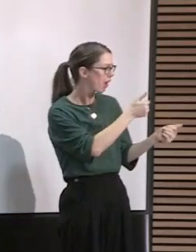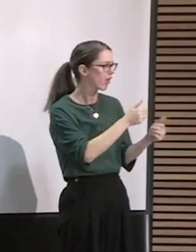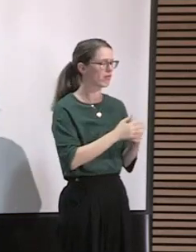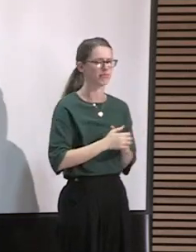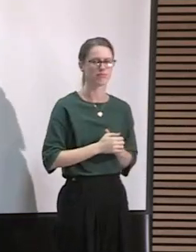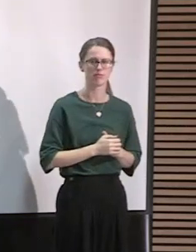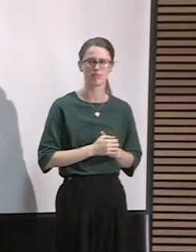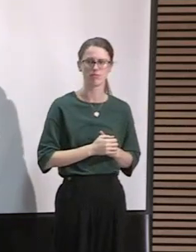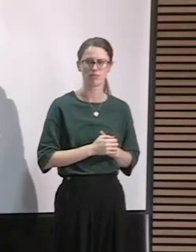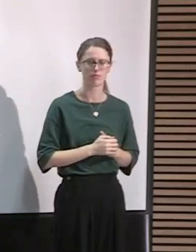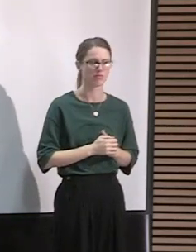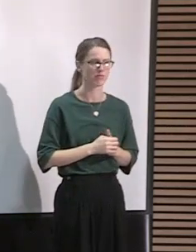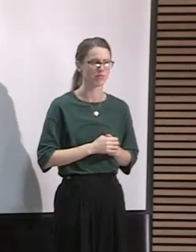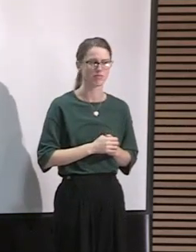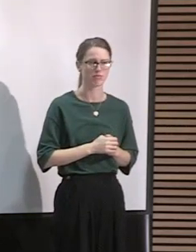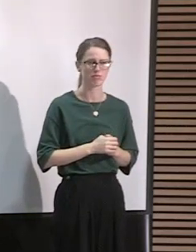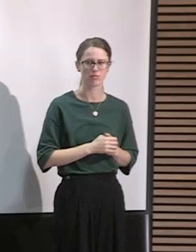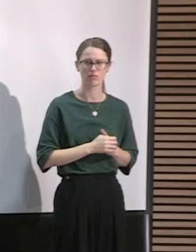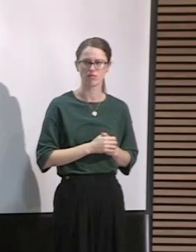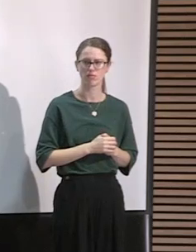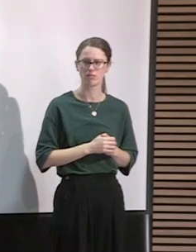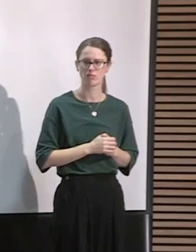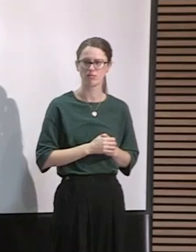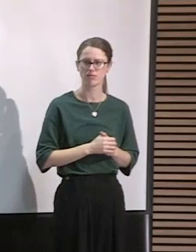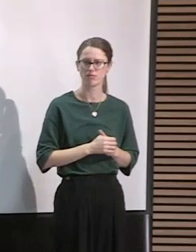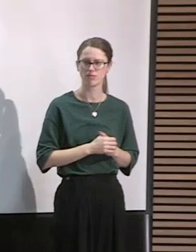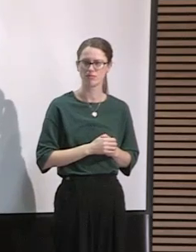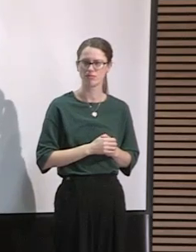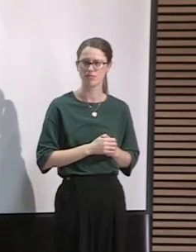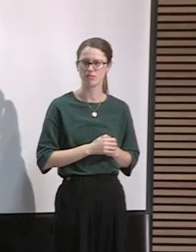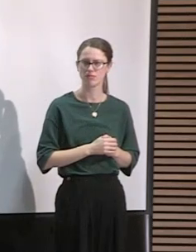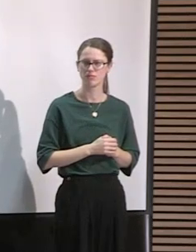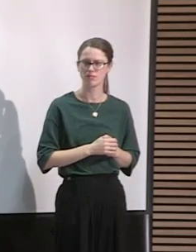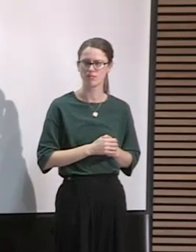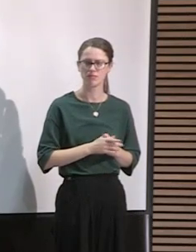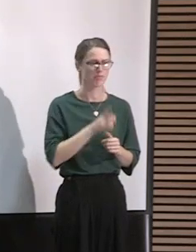as well - I think all the feedback I've had is that that's serving them very well.